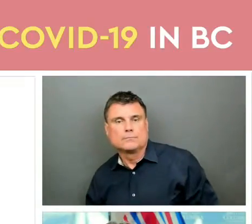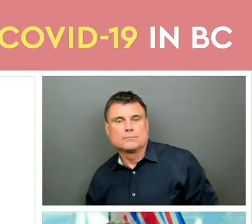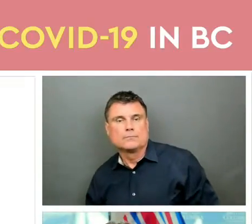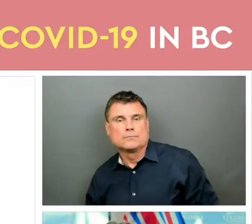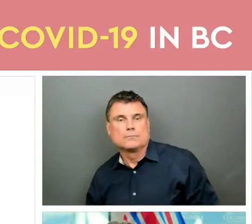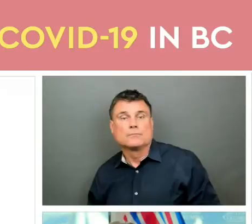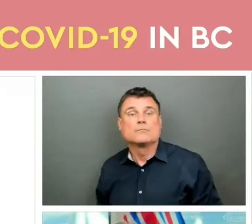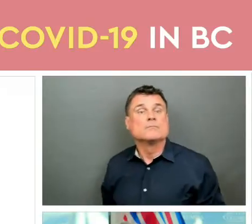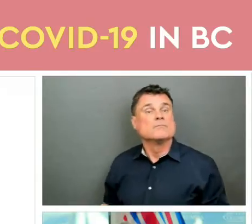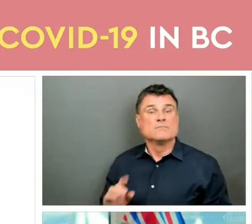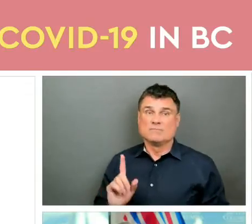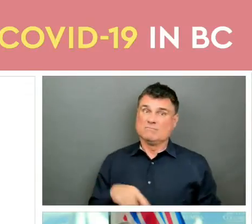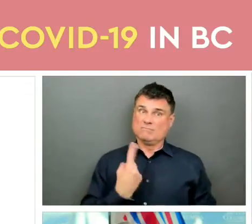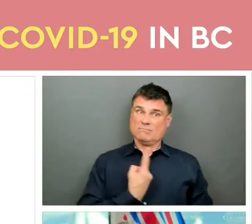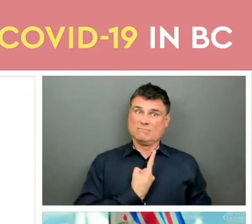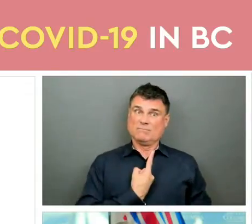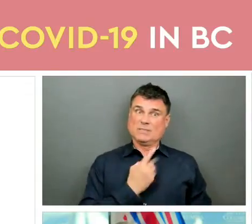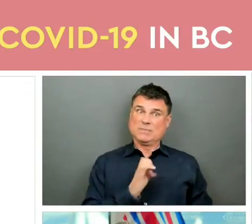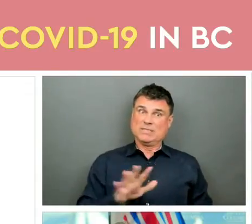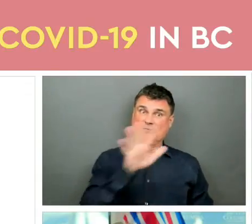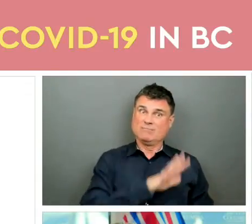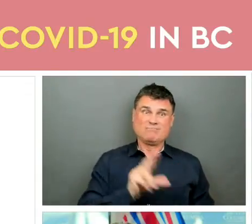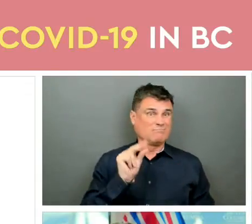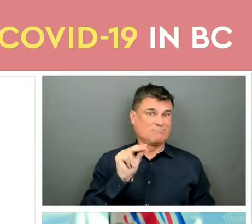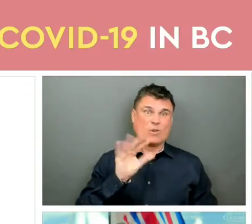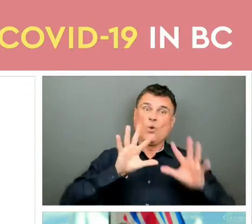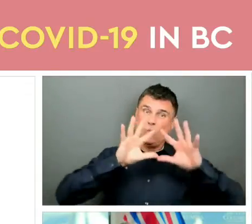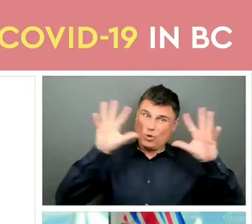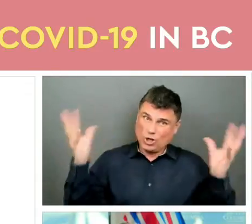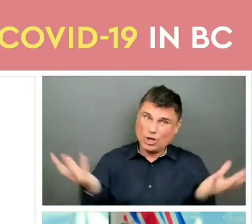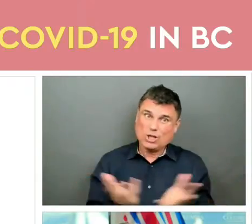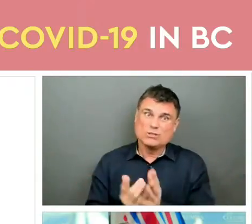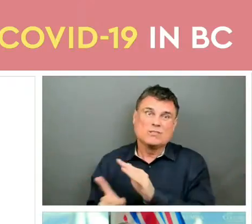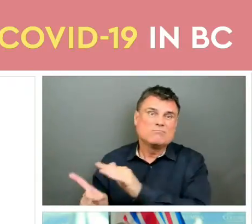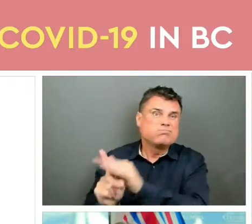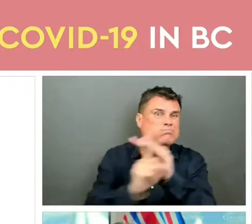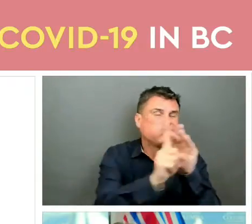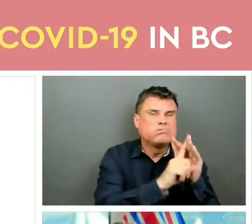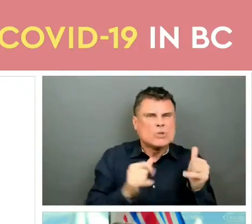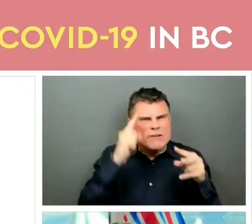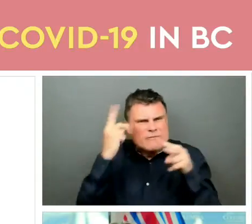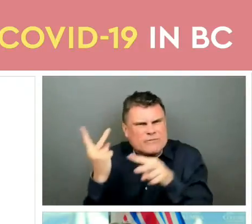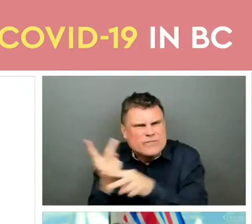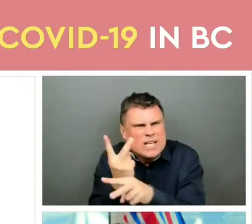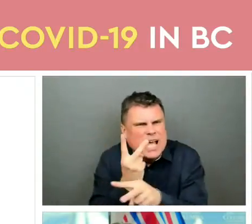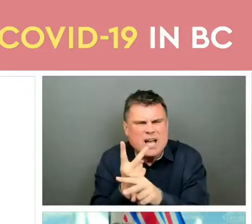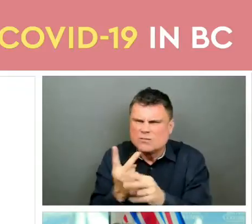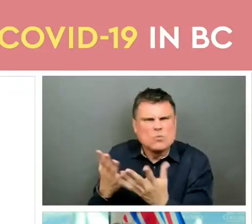impact of these different strains. How do we tell if some of them are going to turn out to